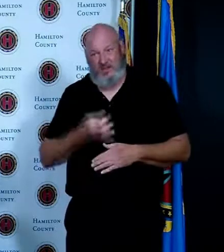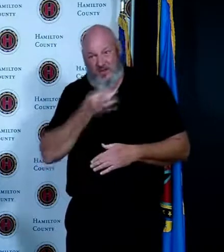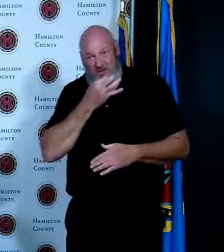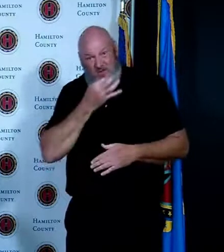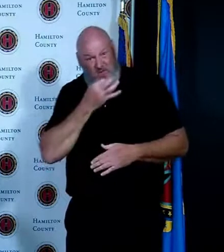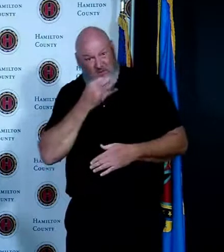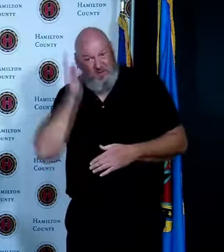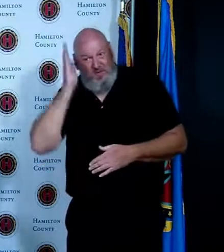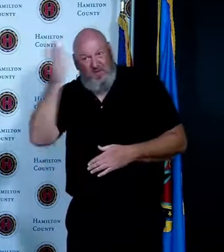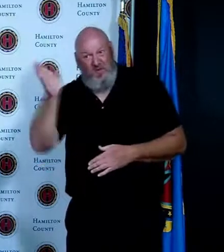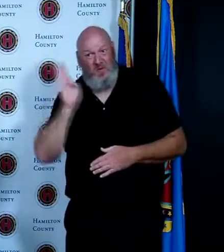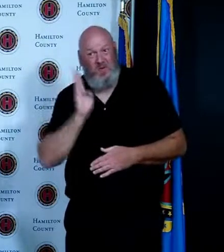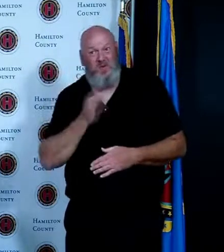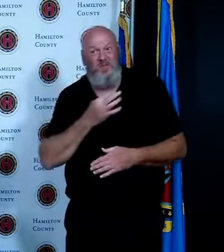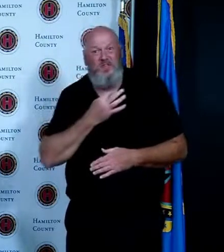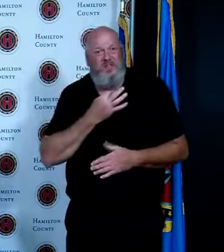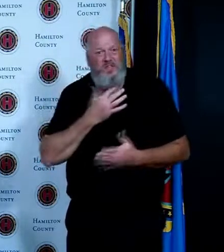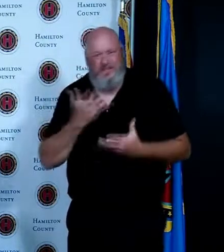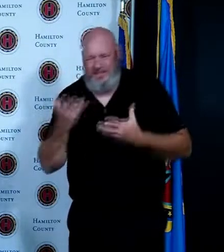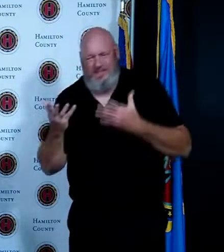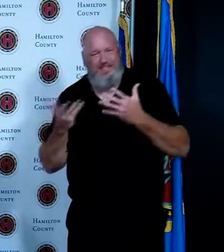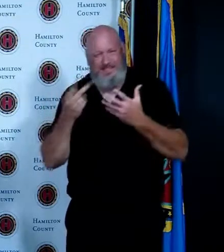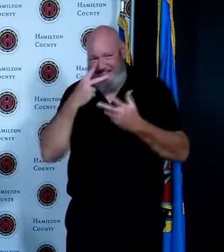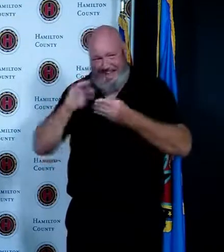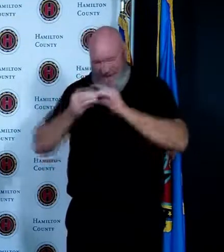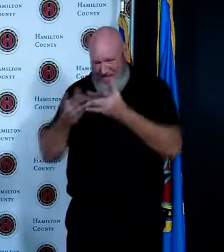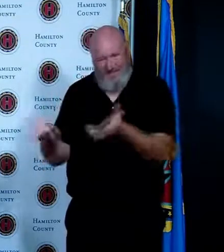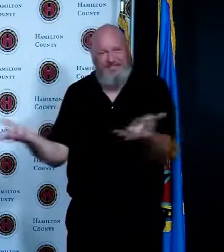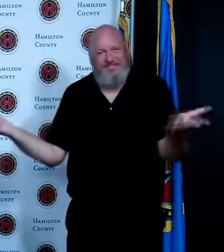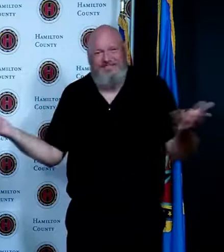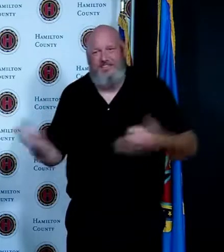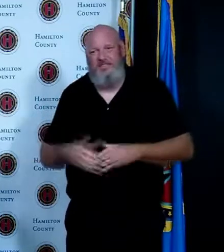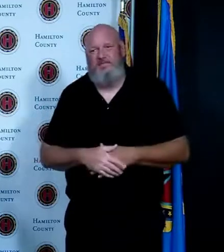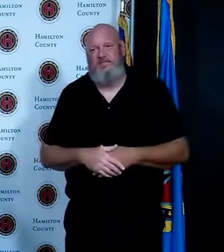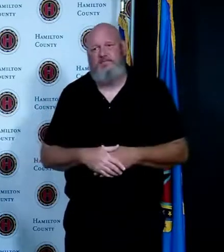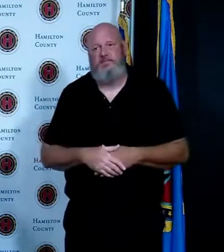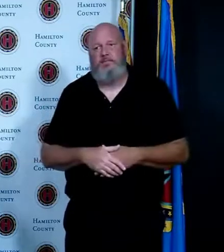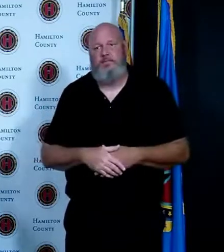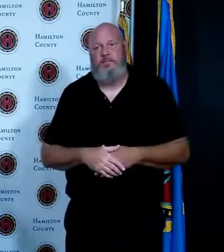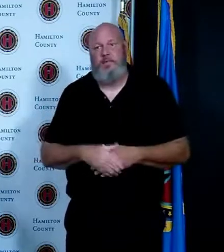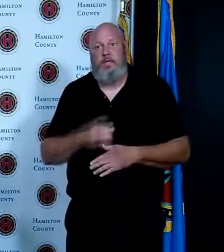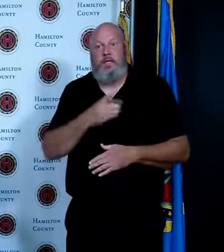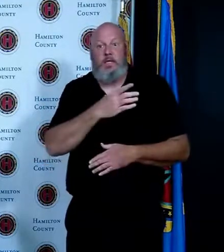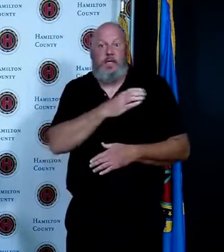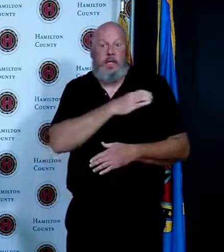yeah I cannot get into the Governor's mind and try to anticipate what he might